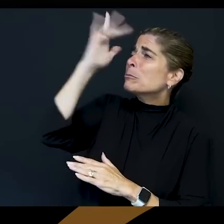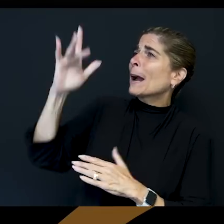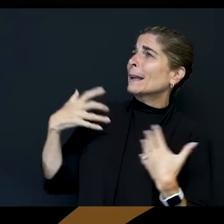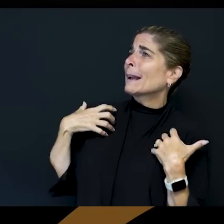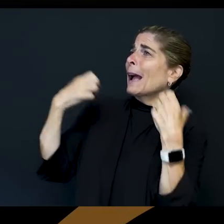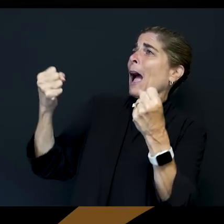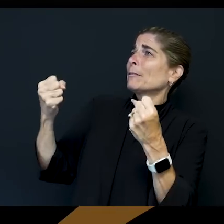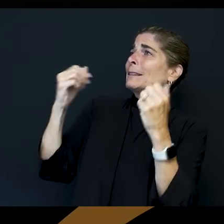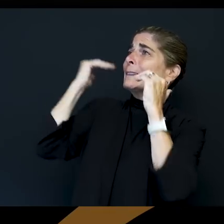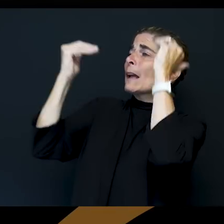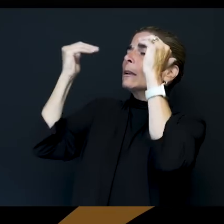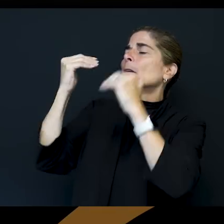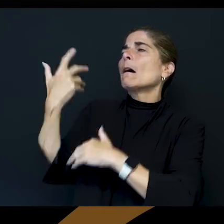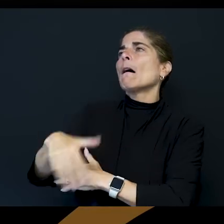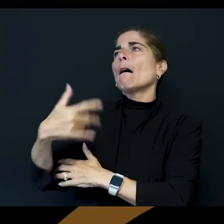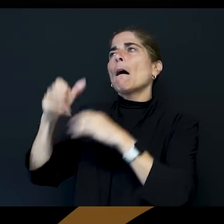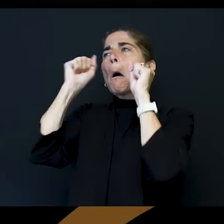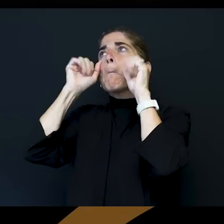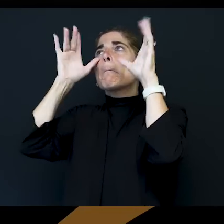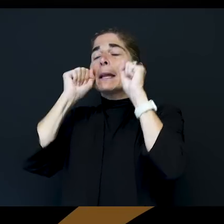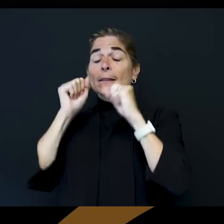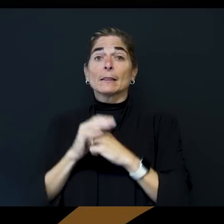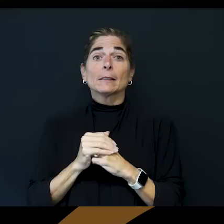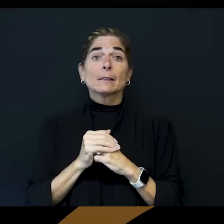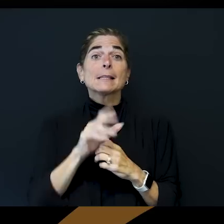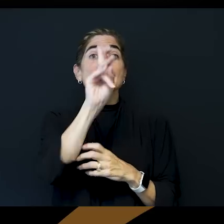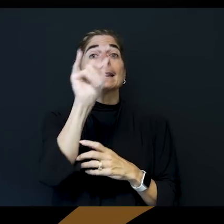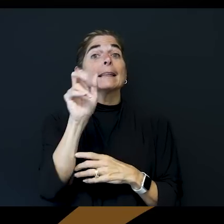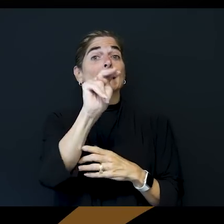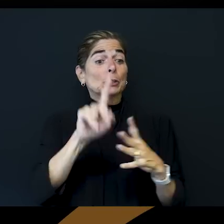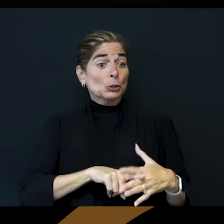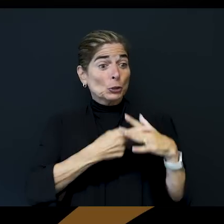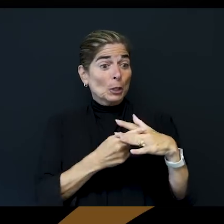Dylan started attending Henry Viscardi School in Pre-K. He was three years old.